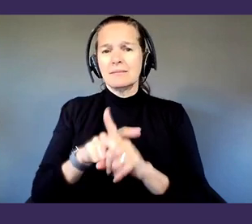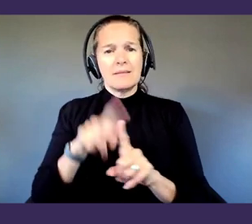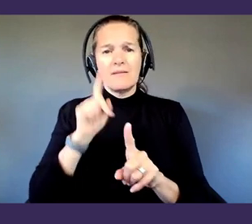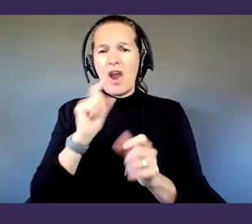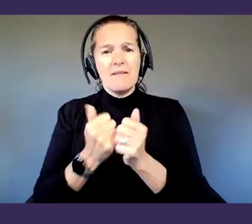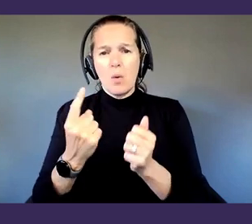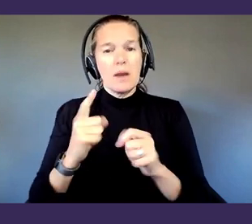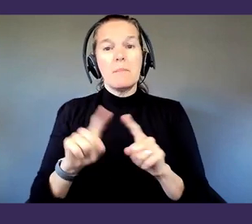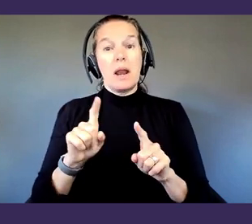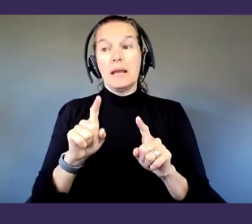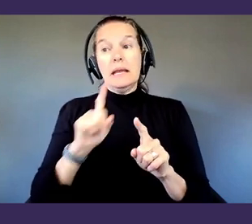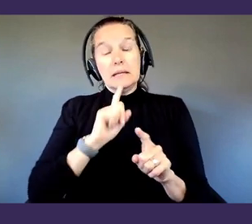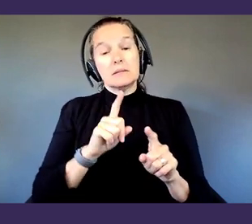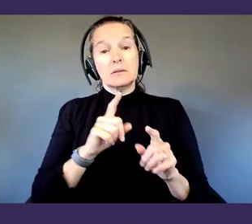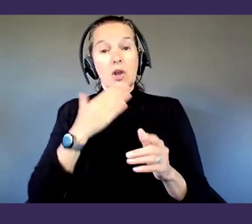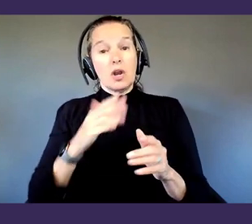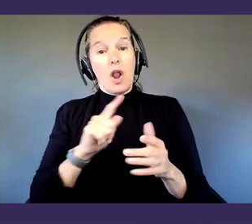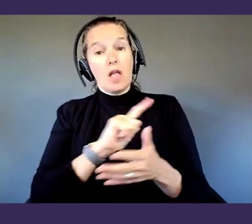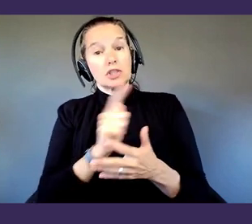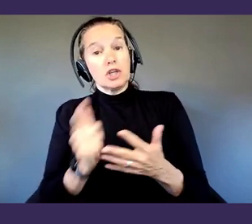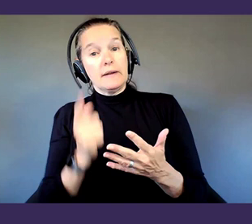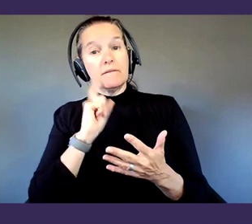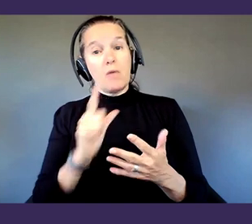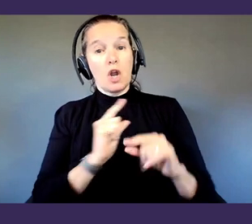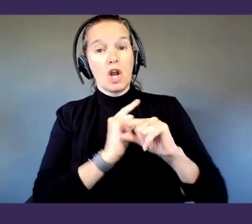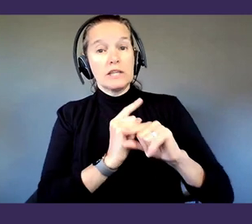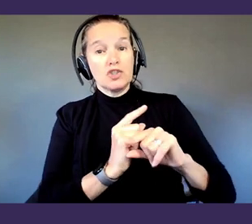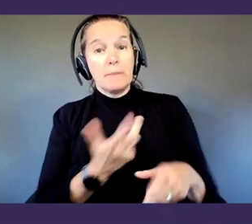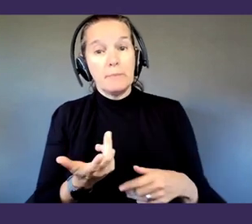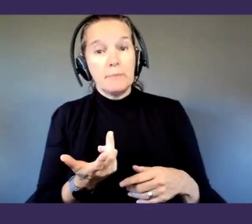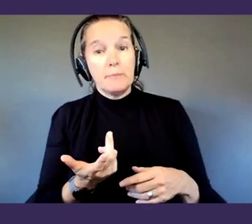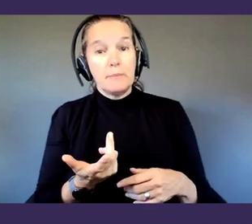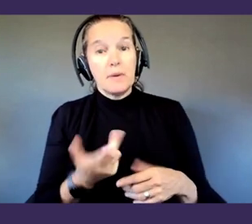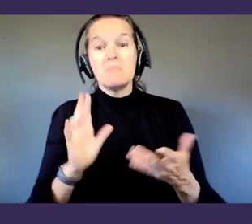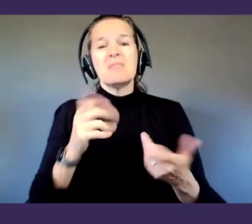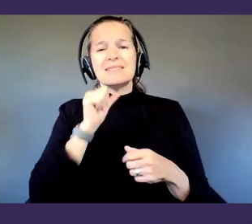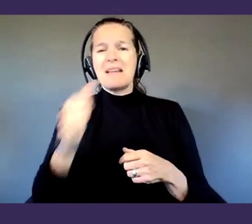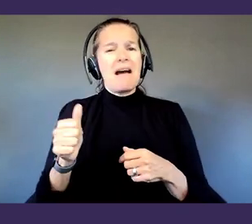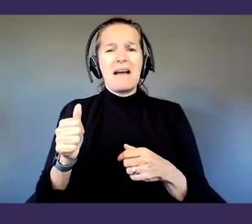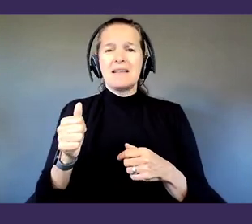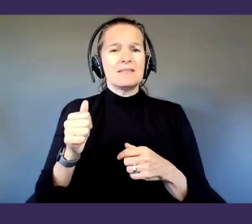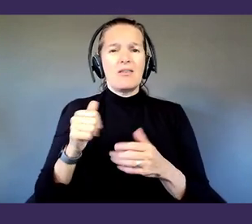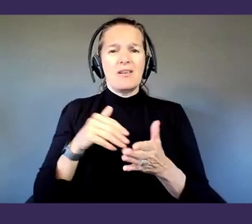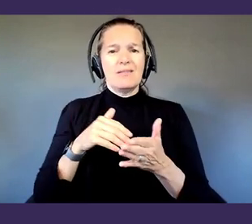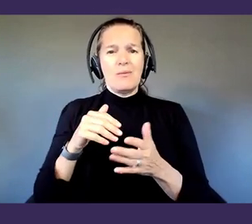It is not for everyone. Sometimes when a client comes to me and inquires about SDM,